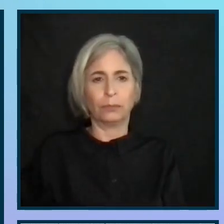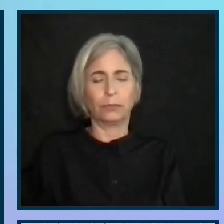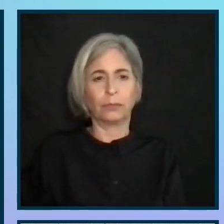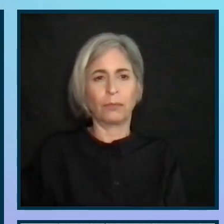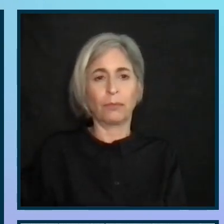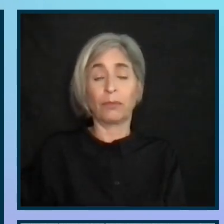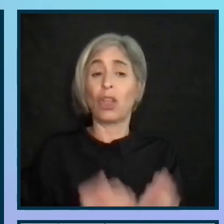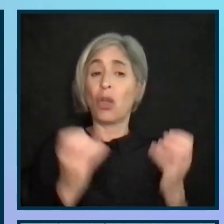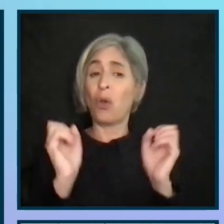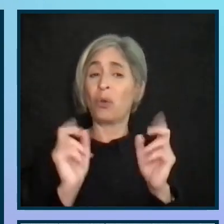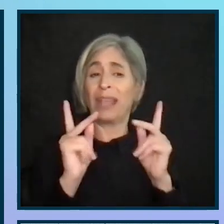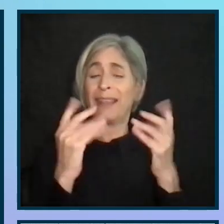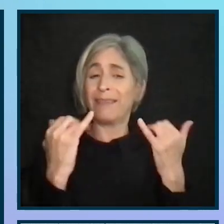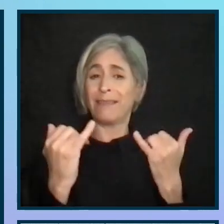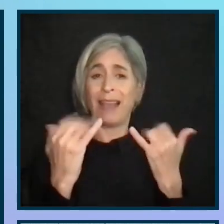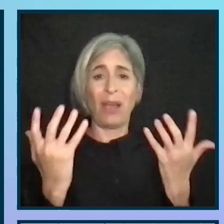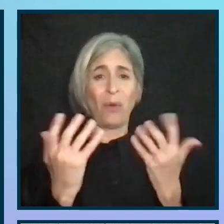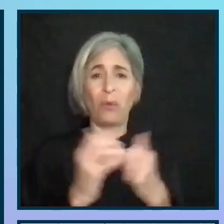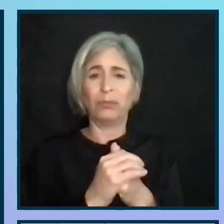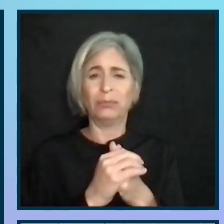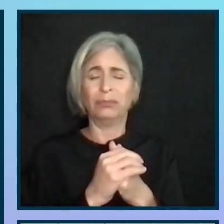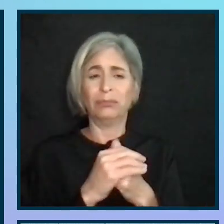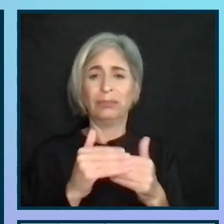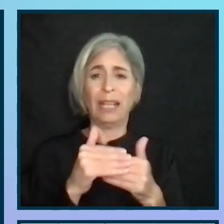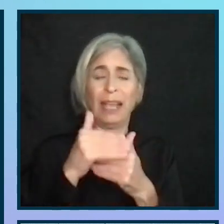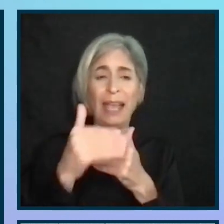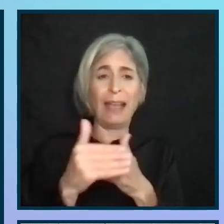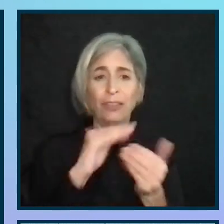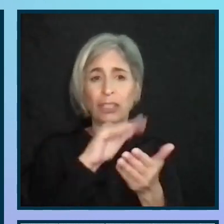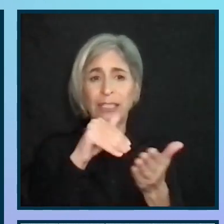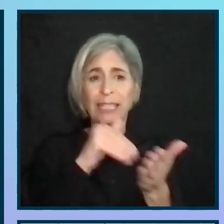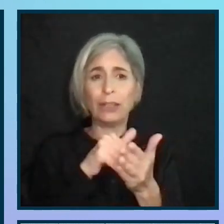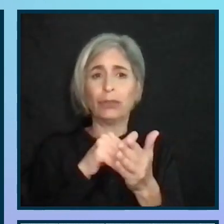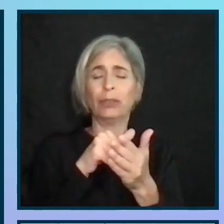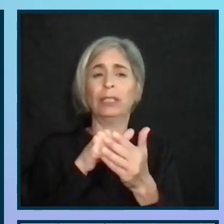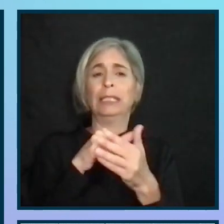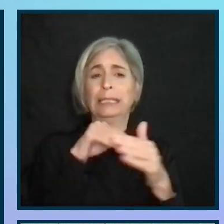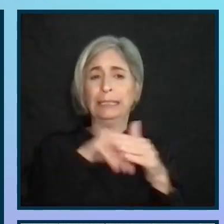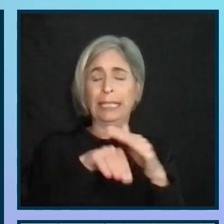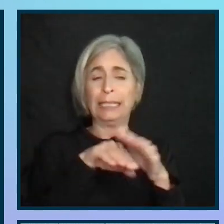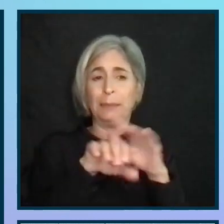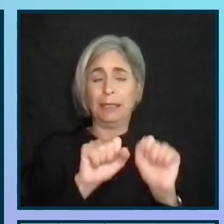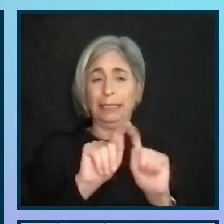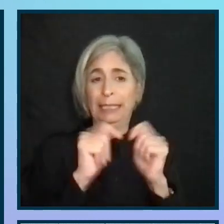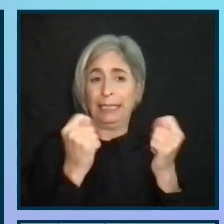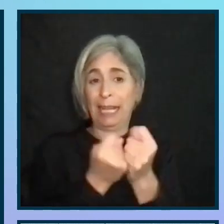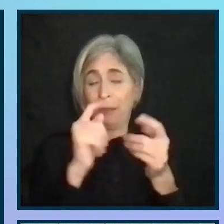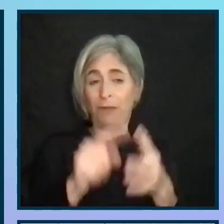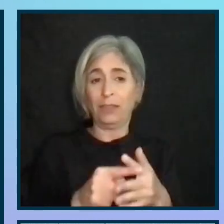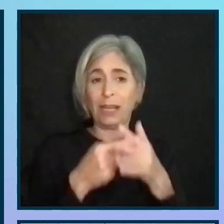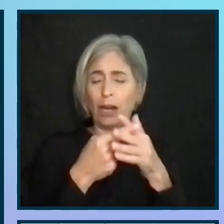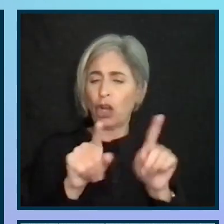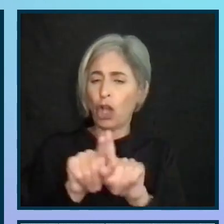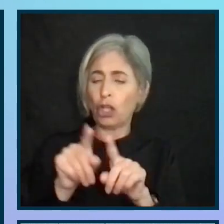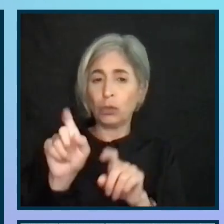All right. So as your essential accessibility team is getting started, they should also identify the metrics